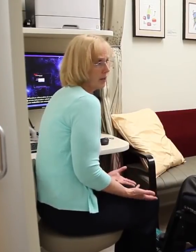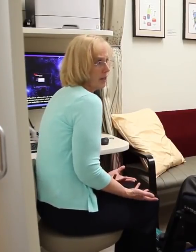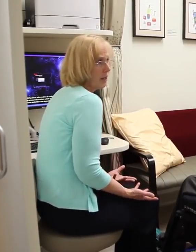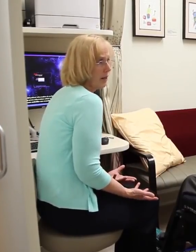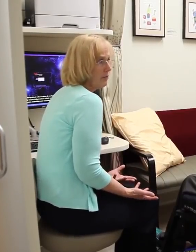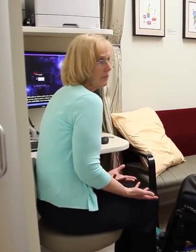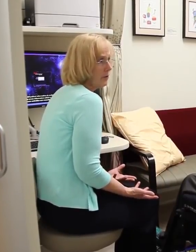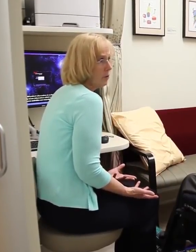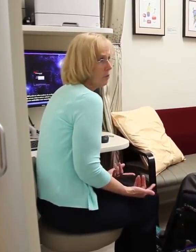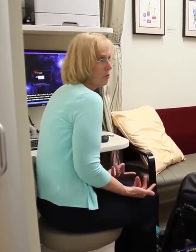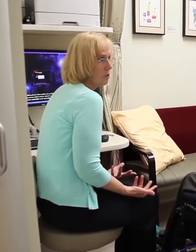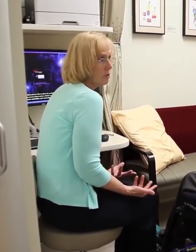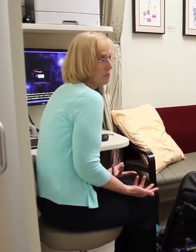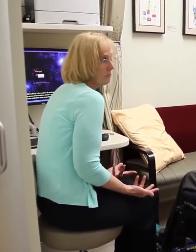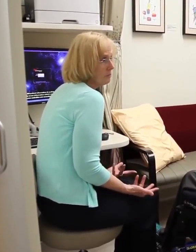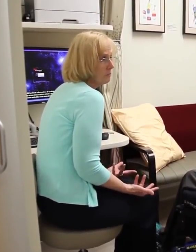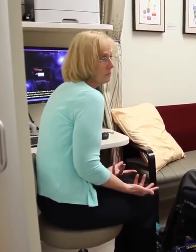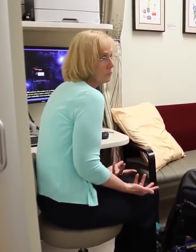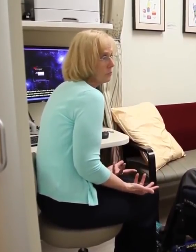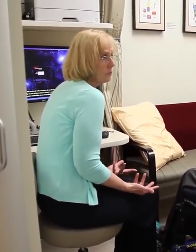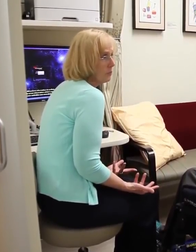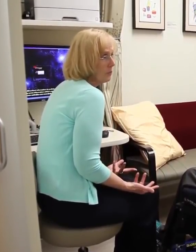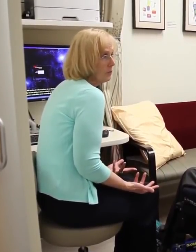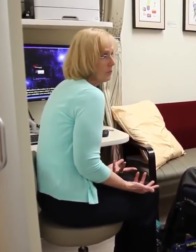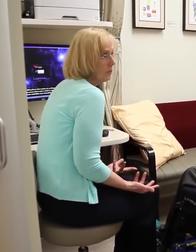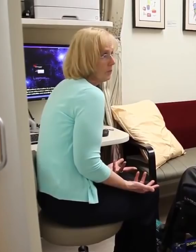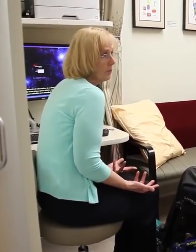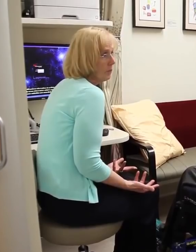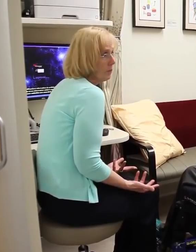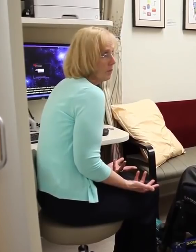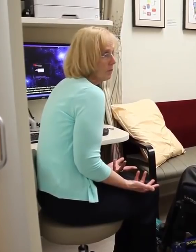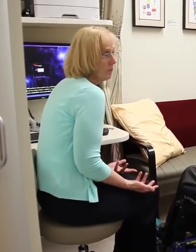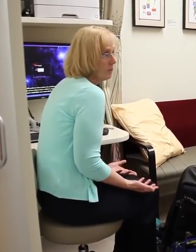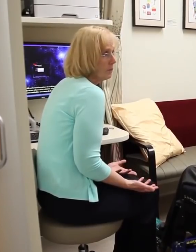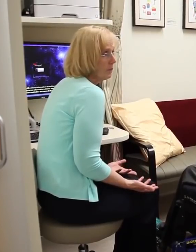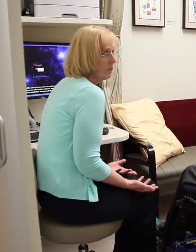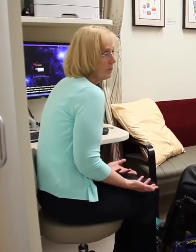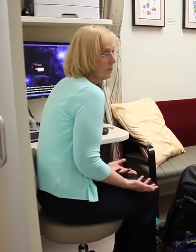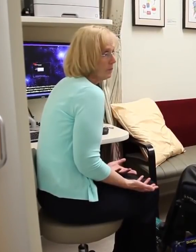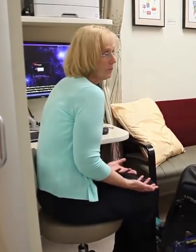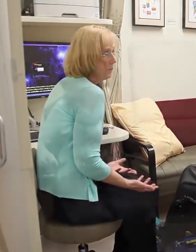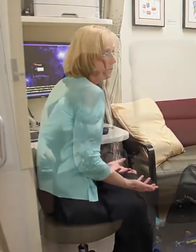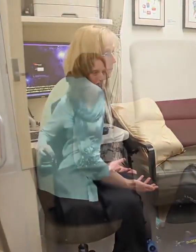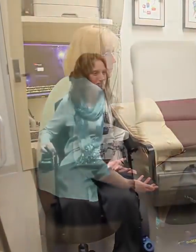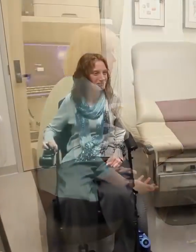I can get a lift, or...? Angie: My personal assistant can help and we'll do a two-person transfer.